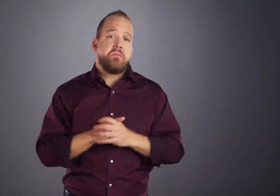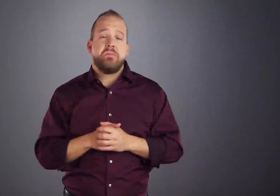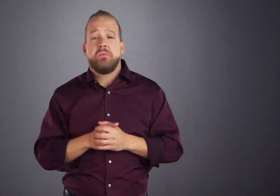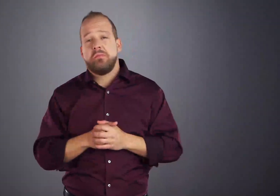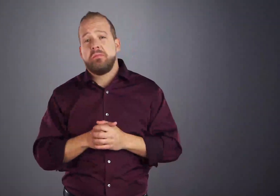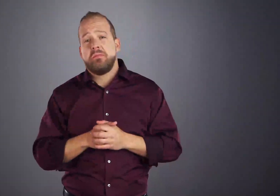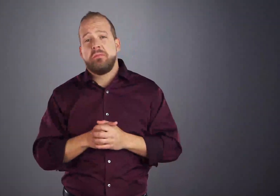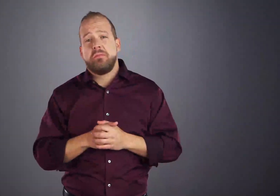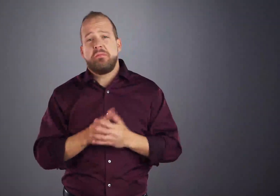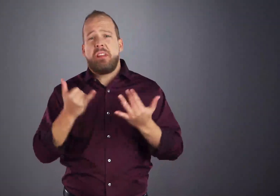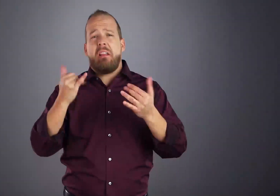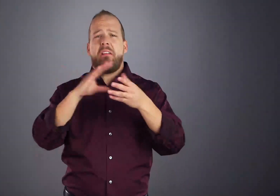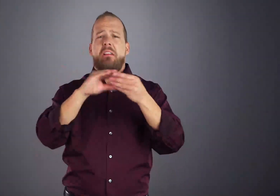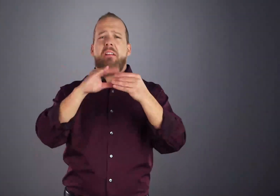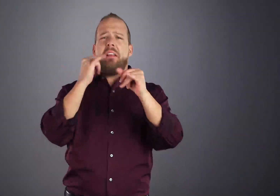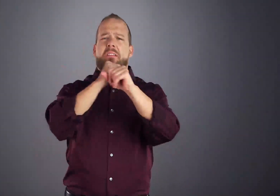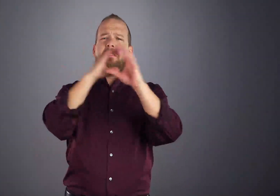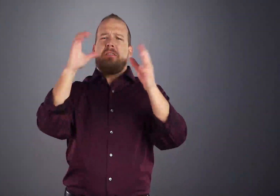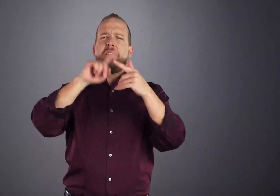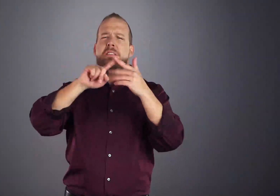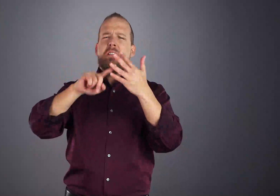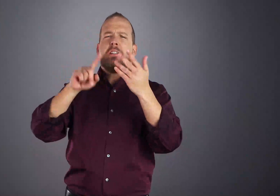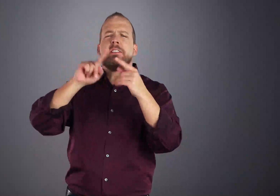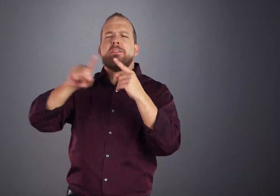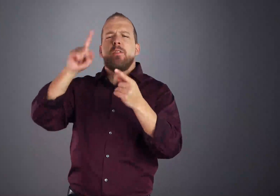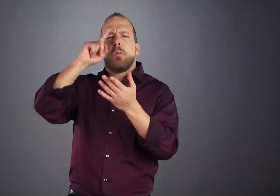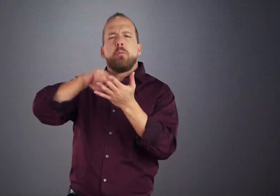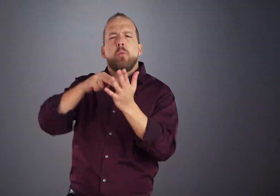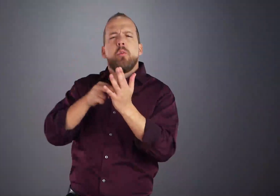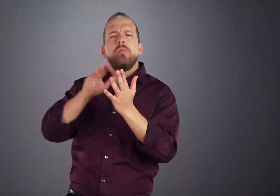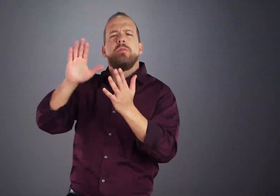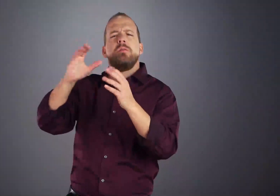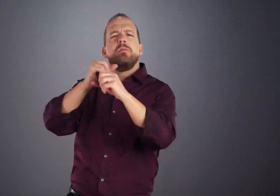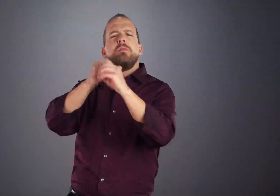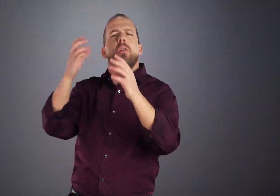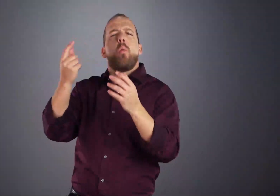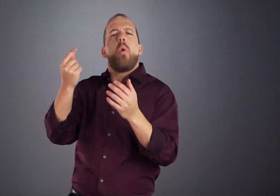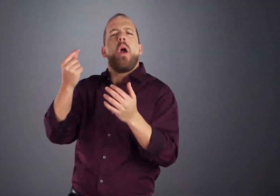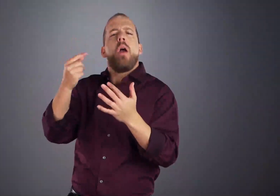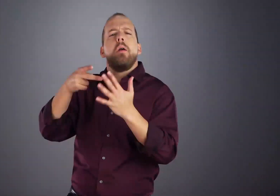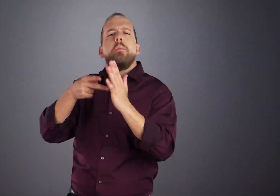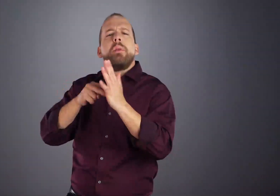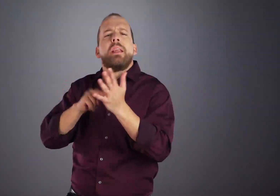I had little doubt that a mighty purpose and rhythm underlay all.